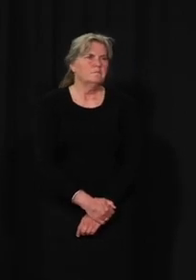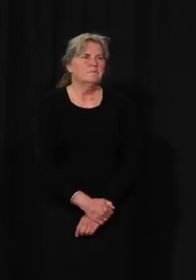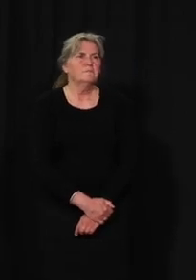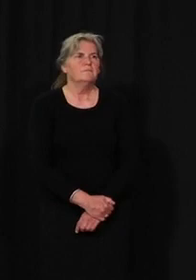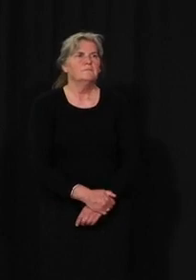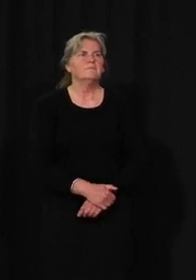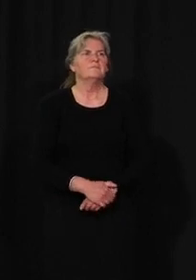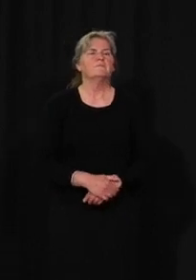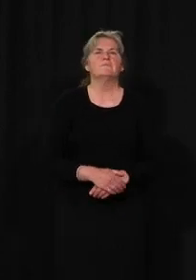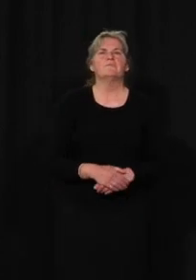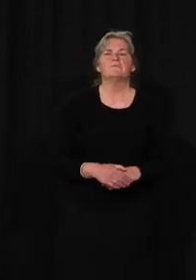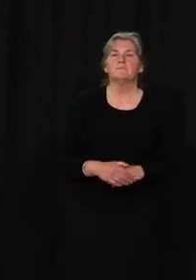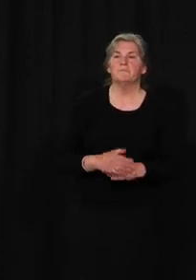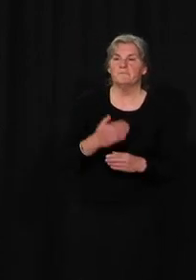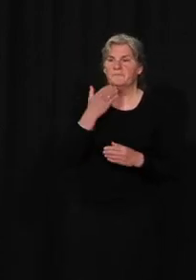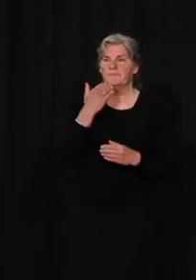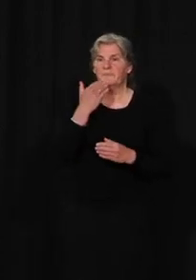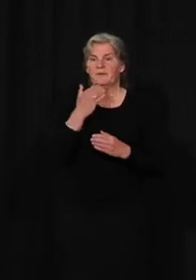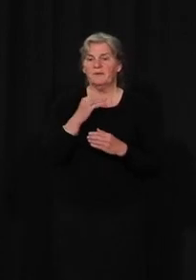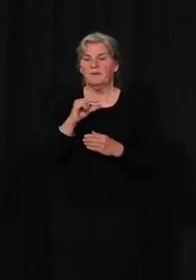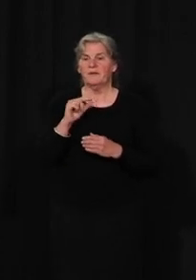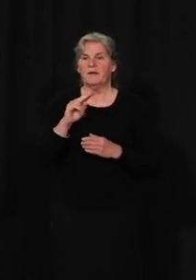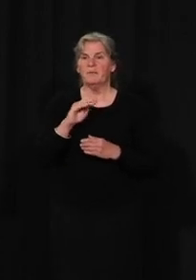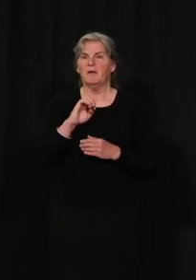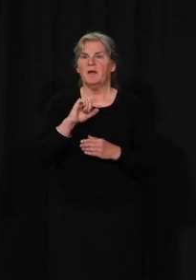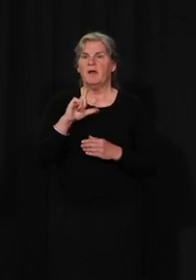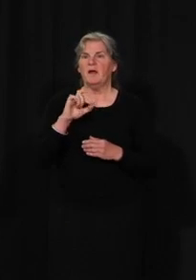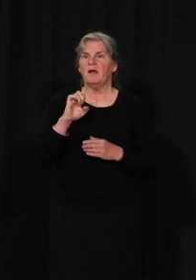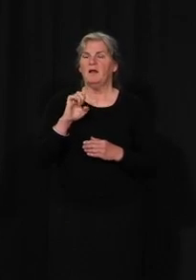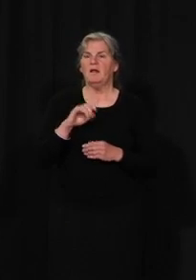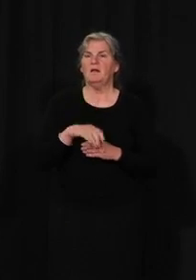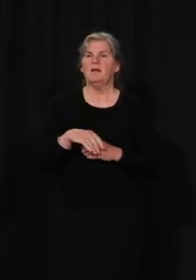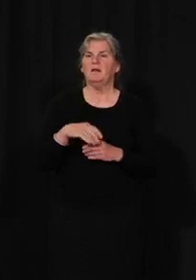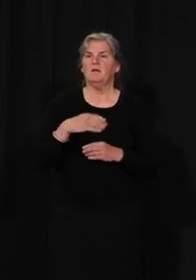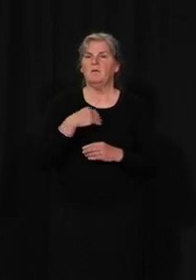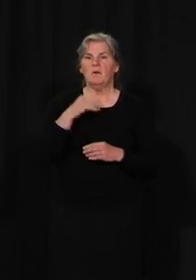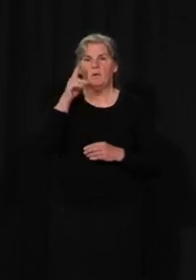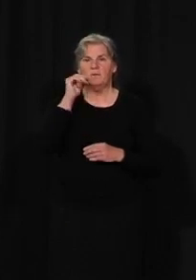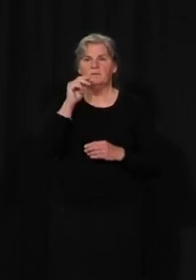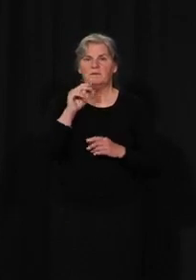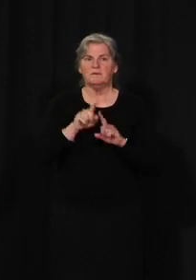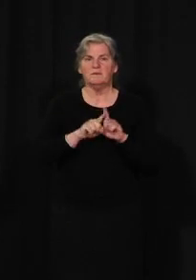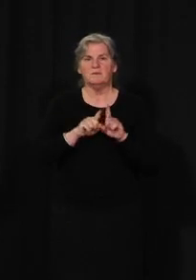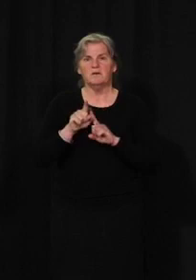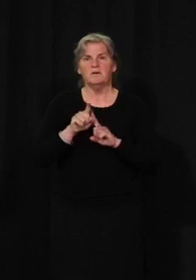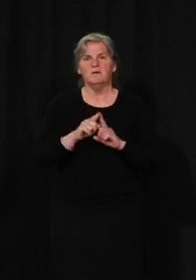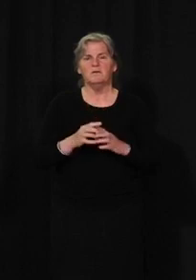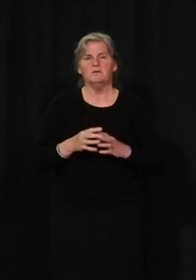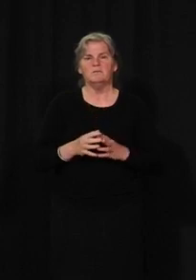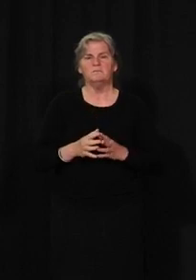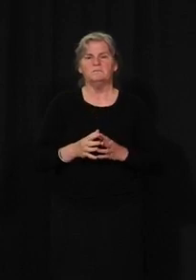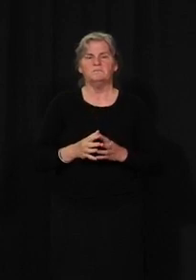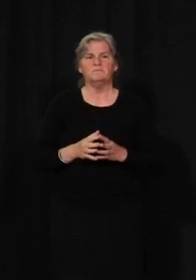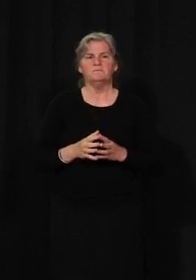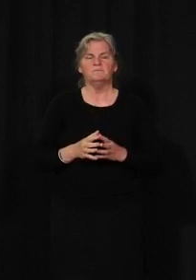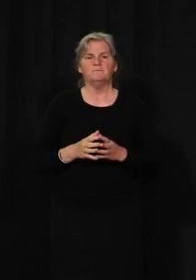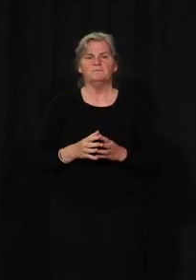Pat: Thank you. Gabrielle, Whitehorse Star? Reporter: Hi there.